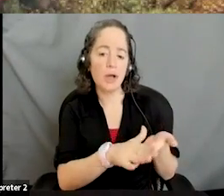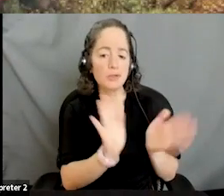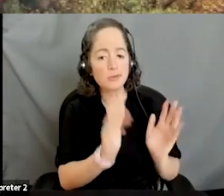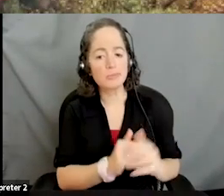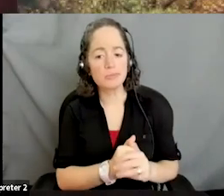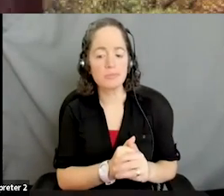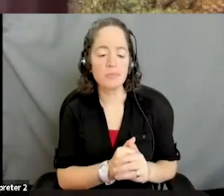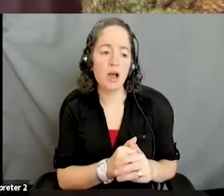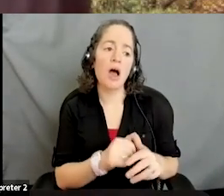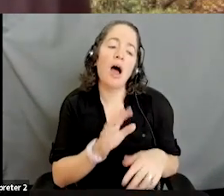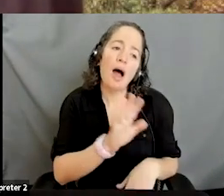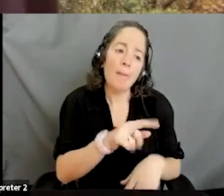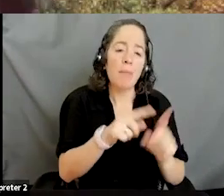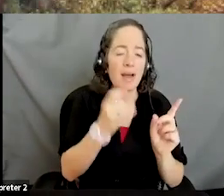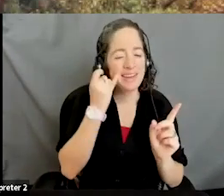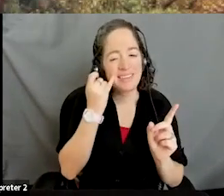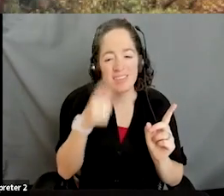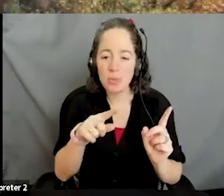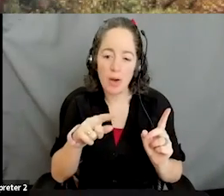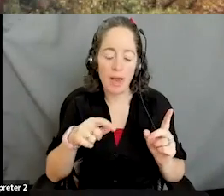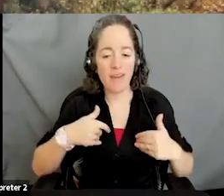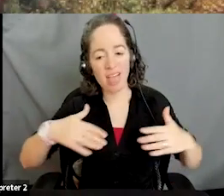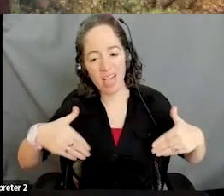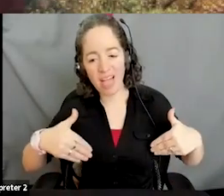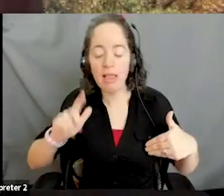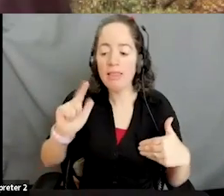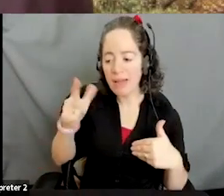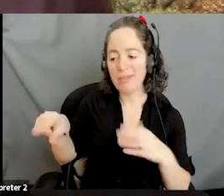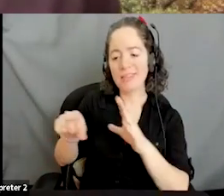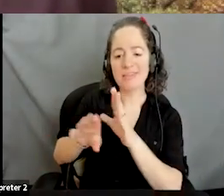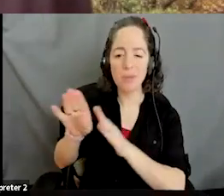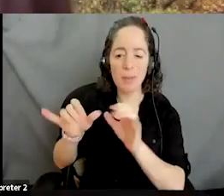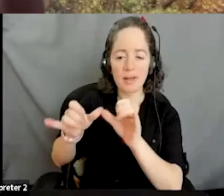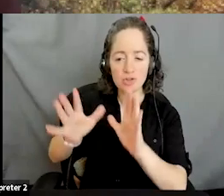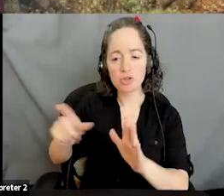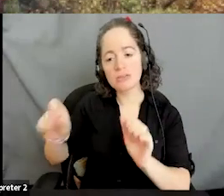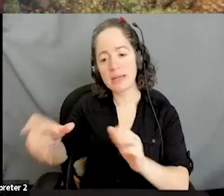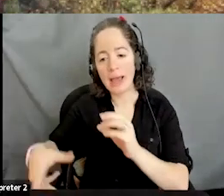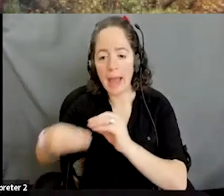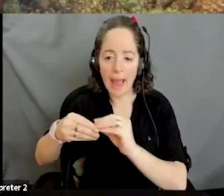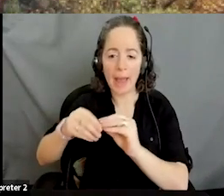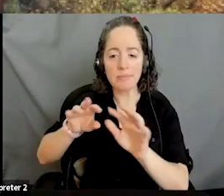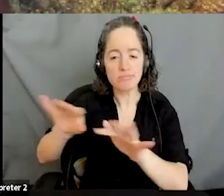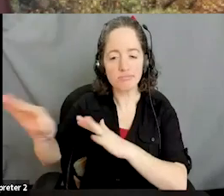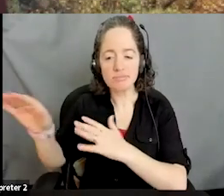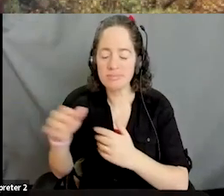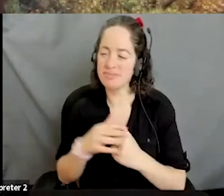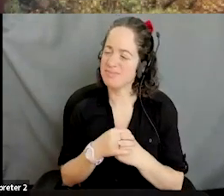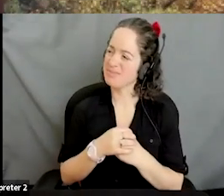we can have one of our developers add it on, et cetera. Which is a little bit strange to me looking back, realizing how important it is